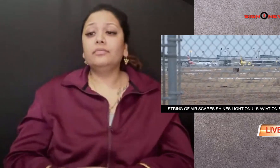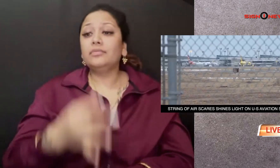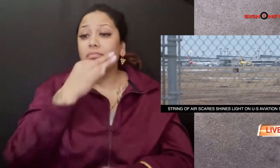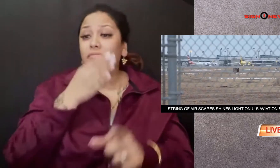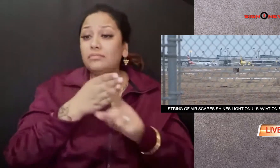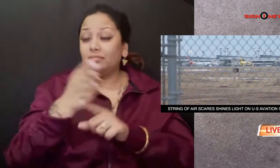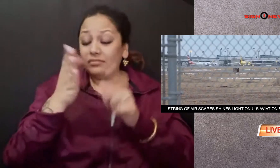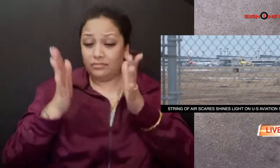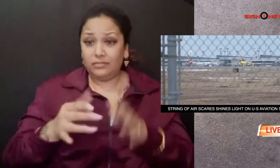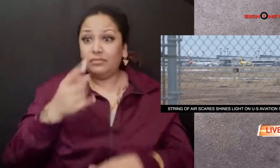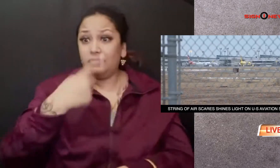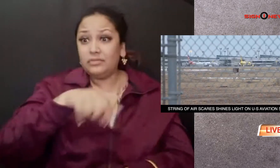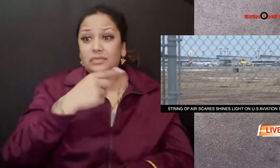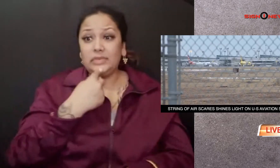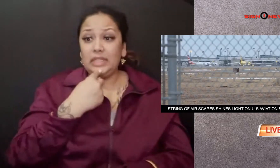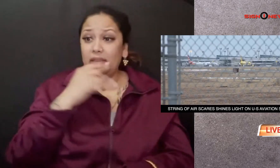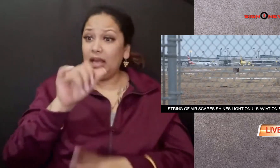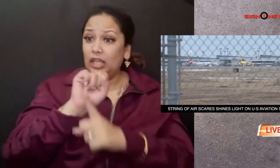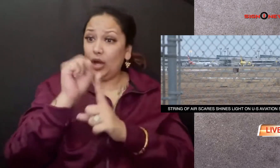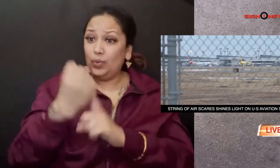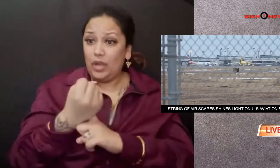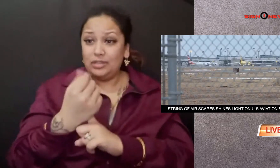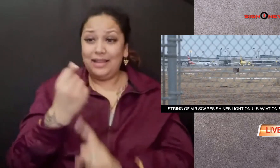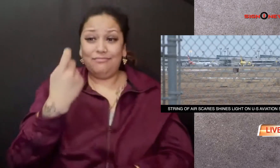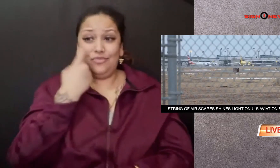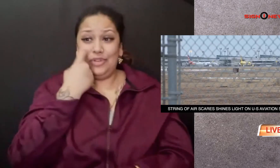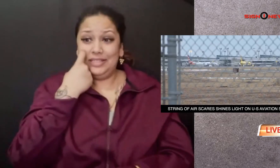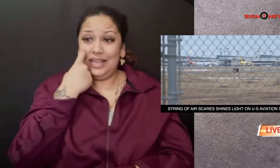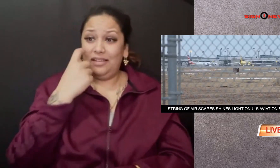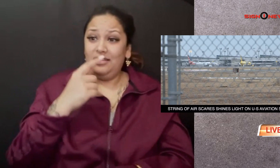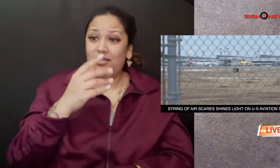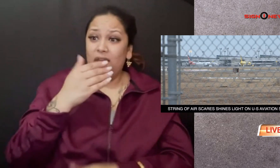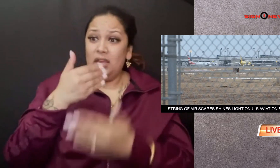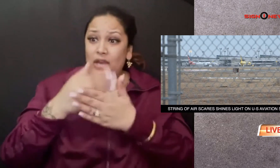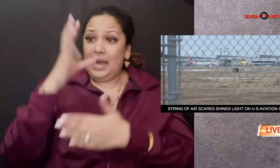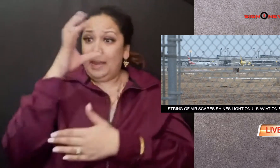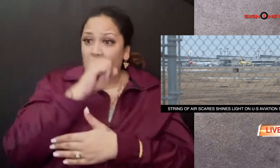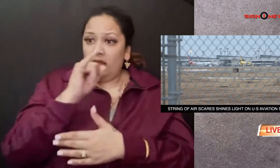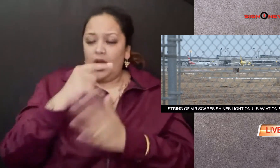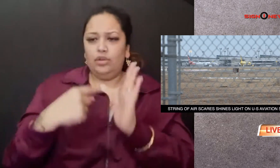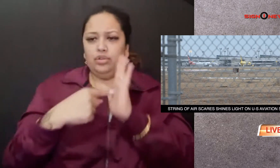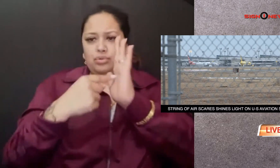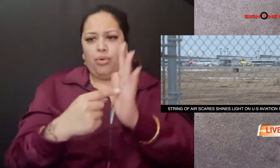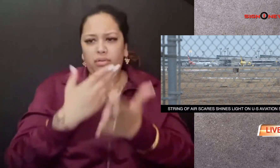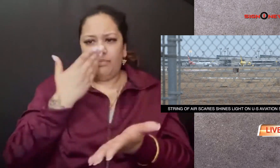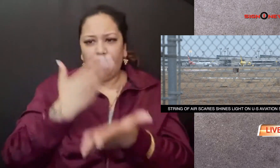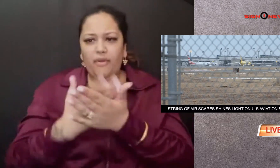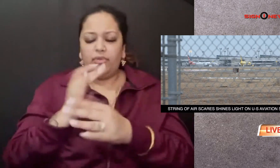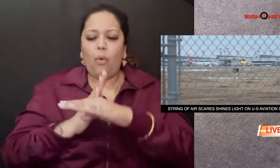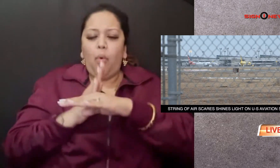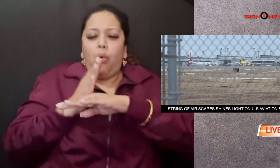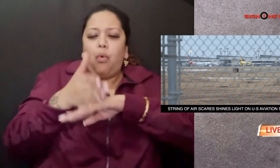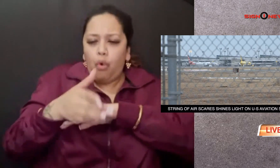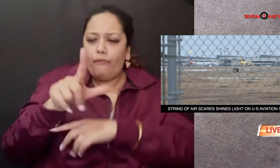experts say this incident and other recent Runway near misses are indications